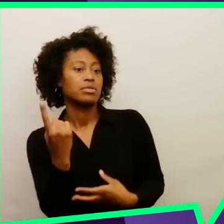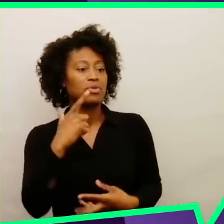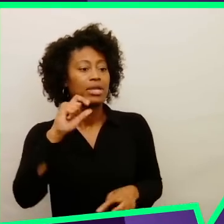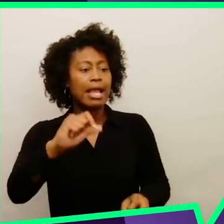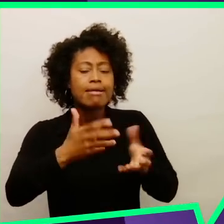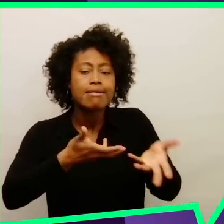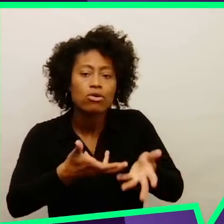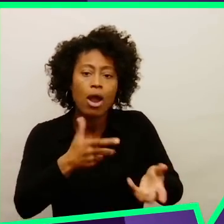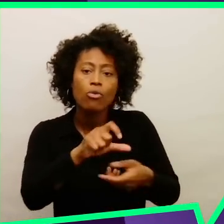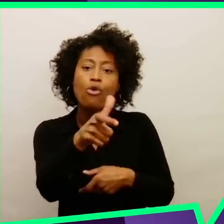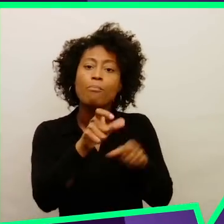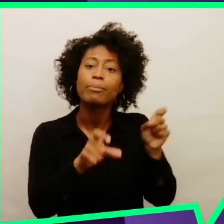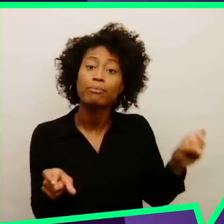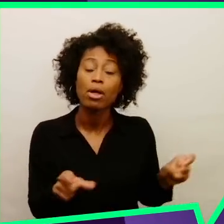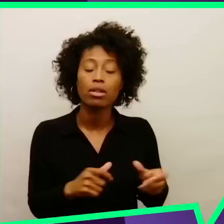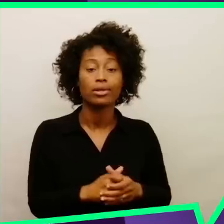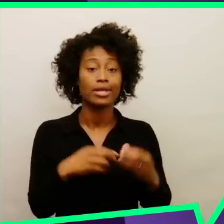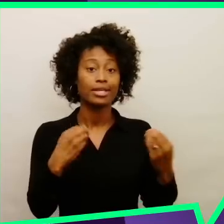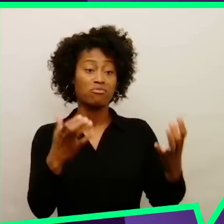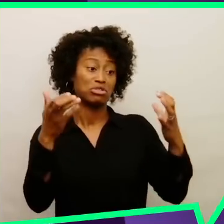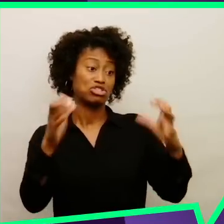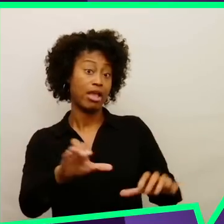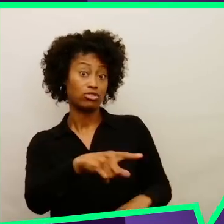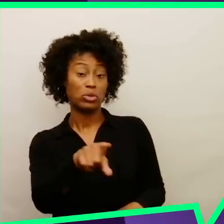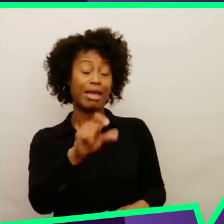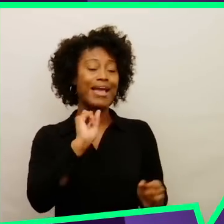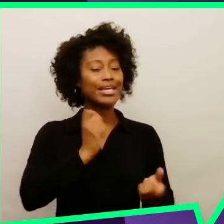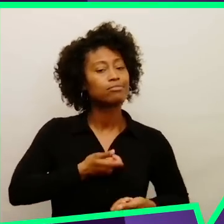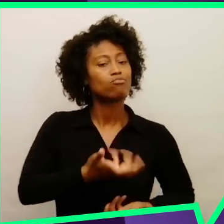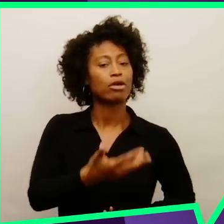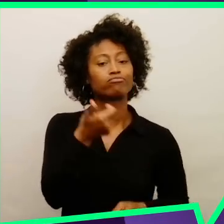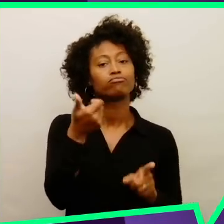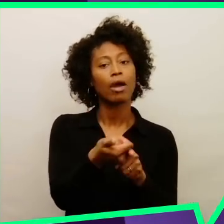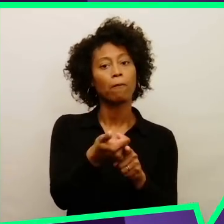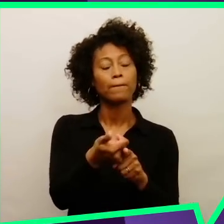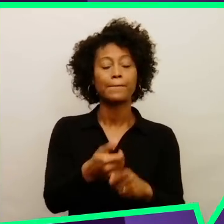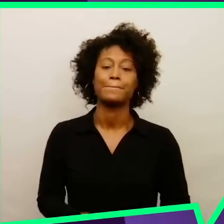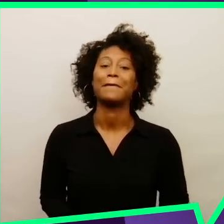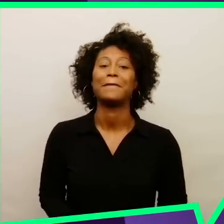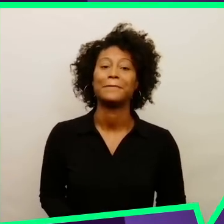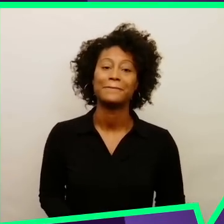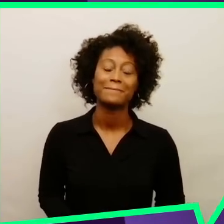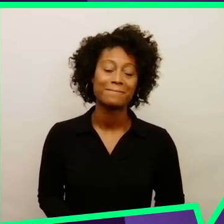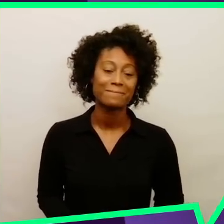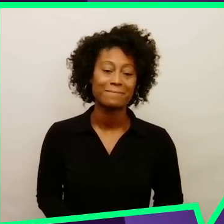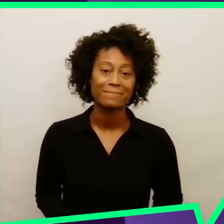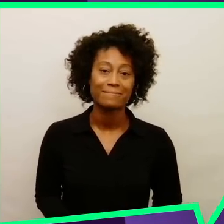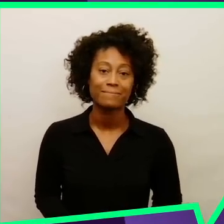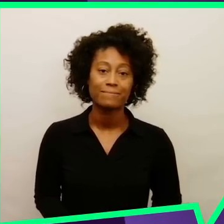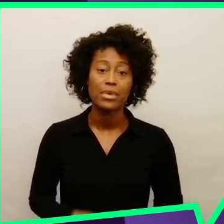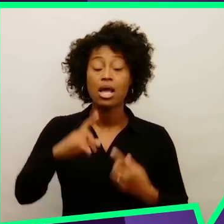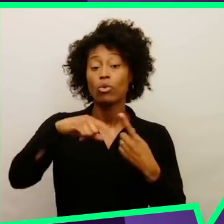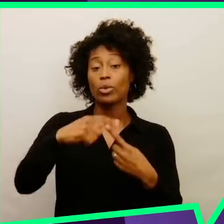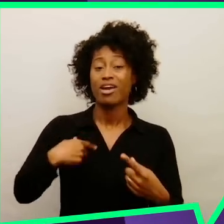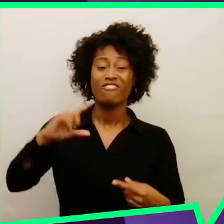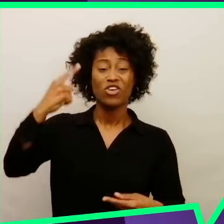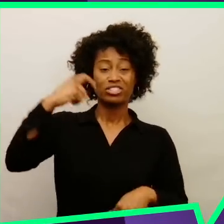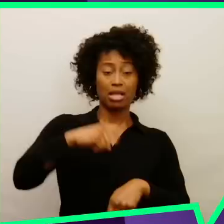It's going to give them the chance to express themselves. When I first joined Special Olympics,